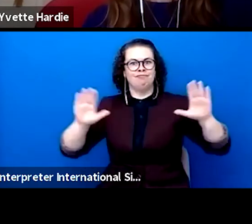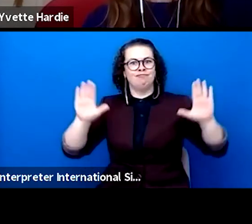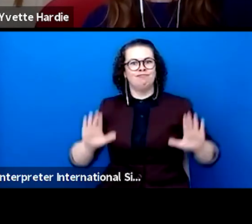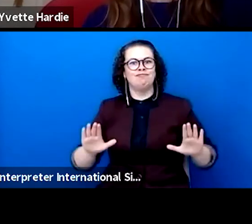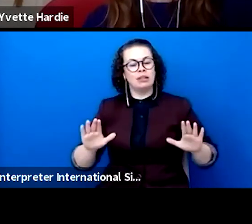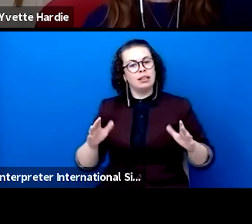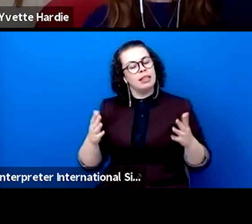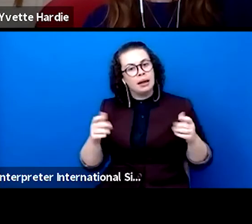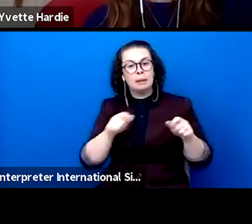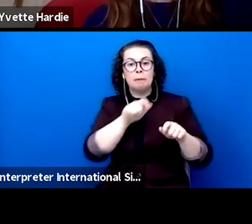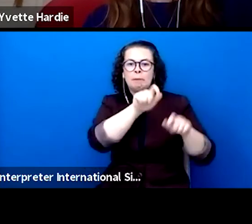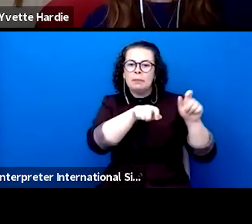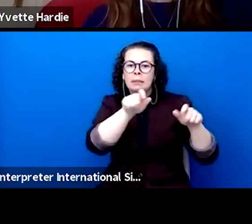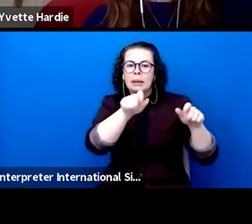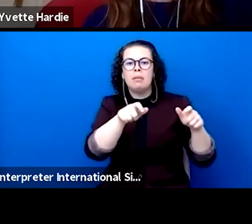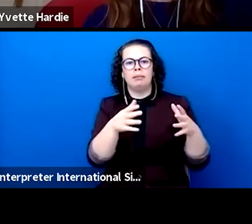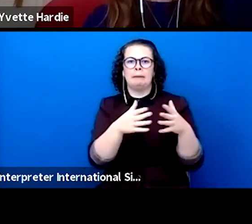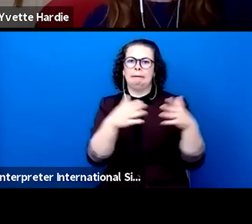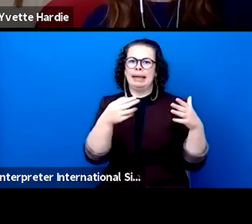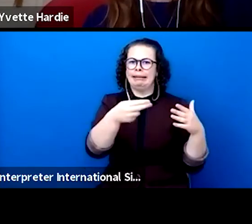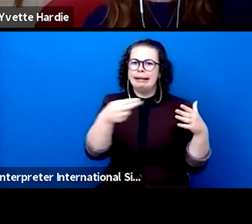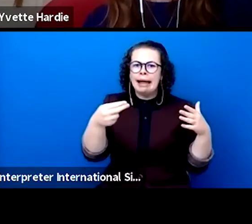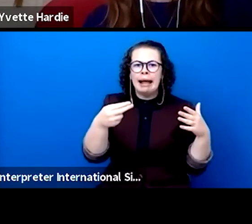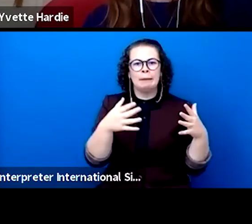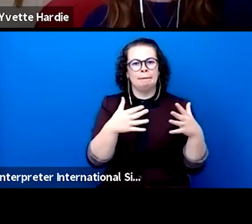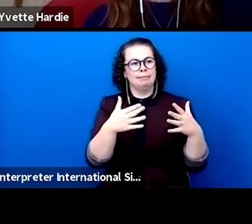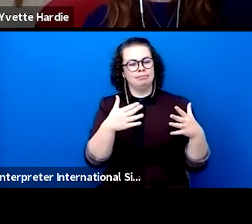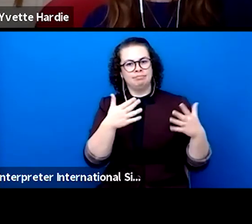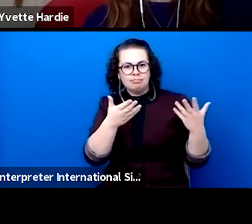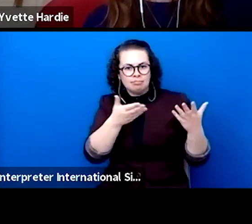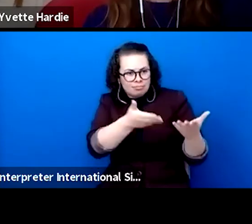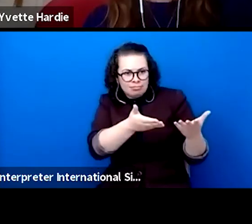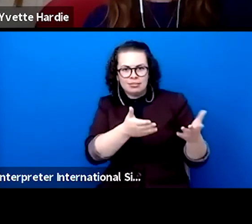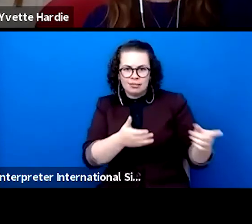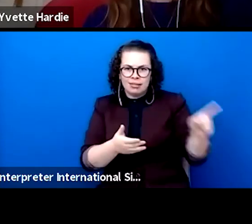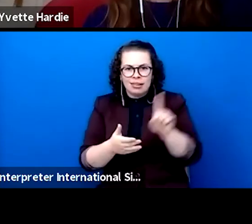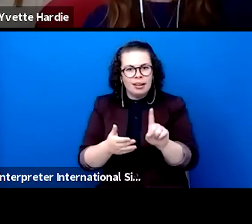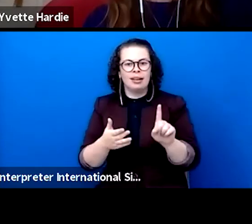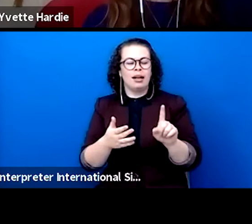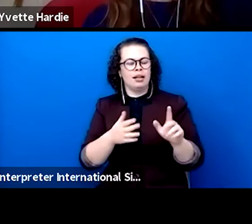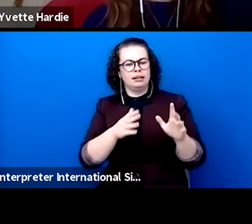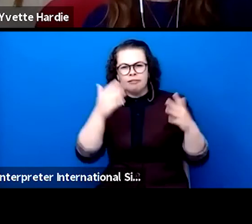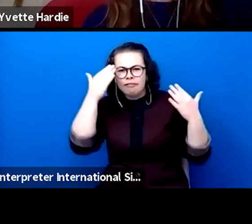who like a piece from a young African writer or somebody from you know, really this like a Latino